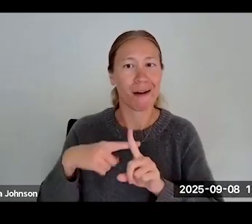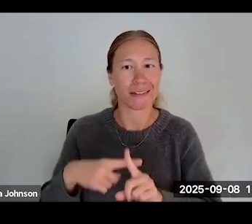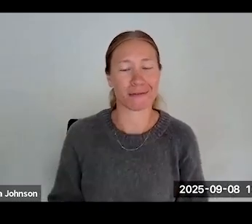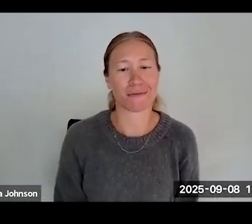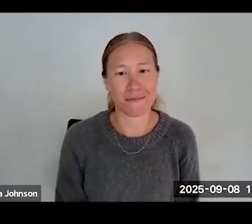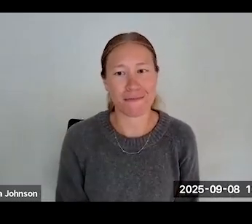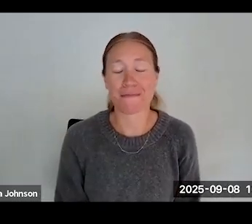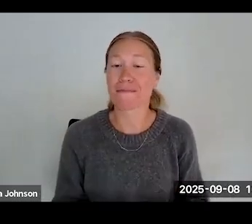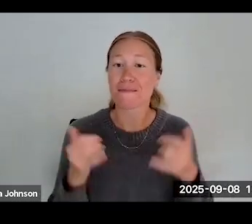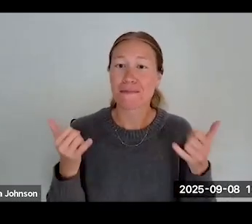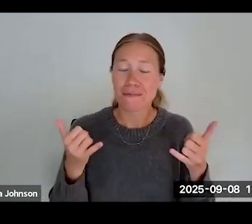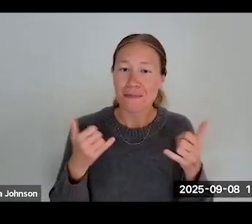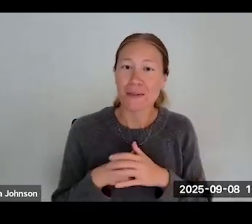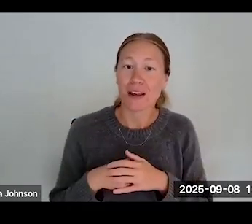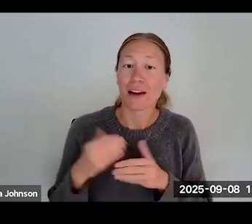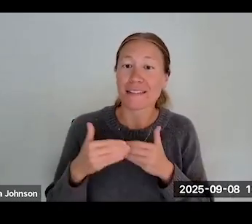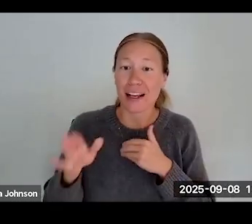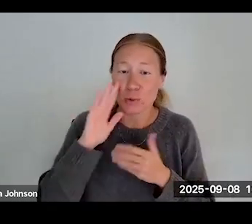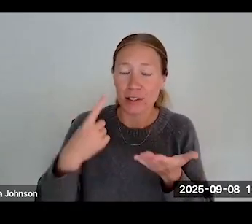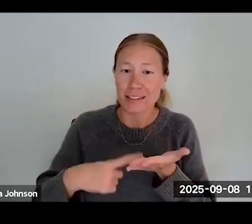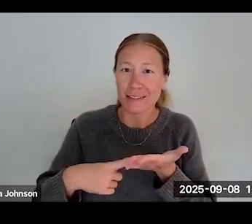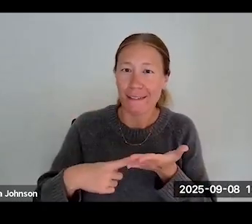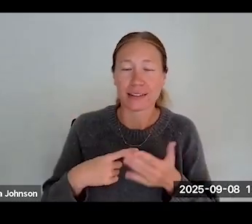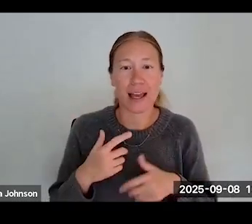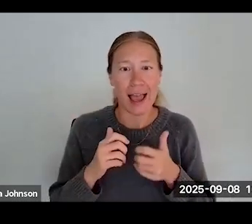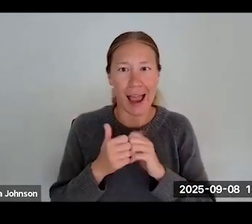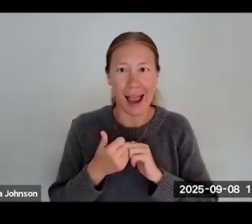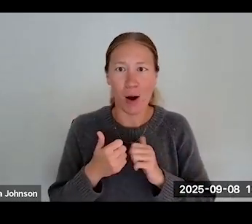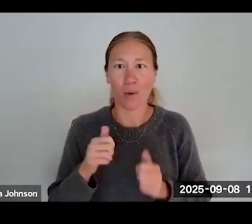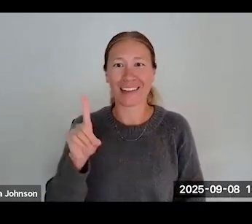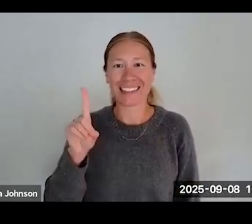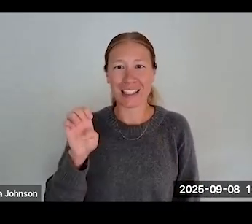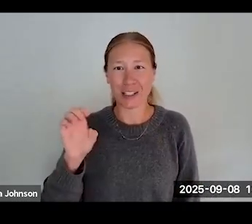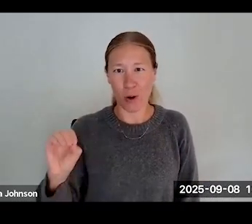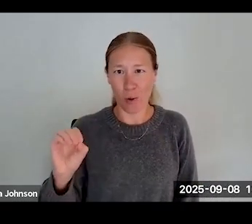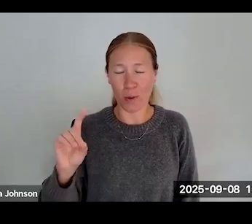Alright, so now next we're gonna move into talking a little bit more about the Disability Equity Office's role